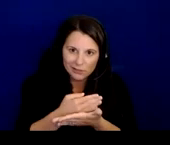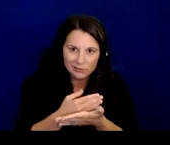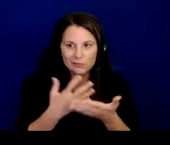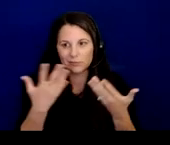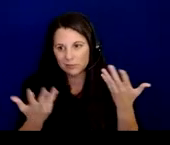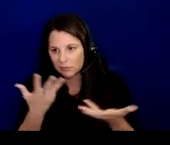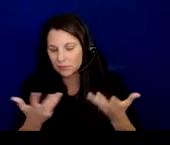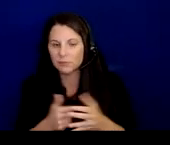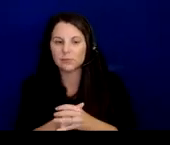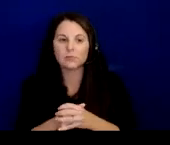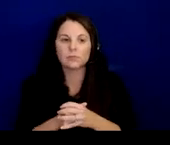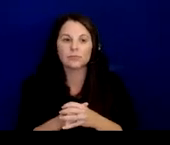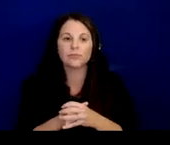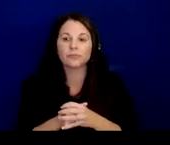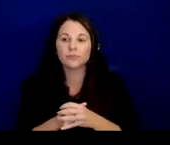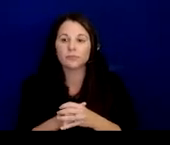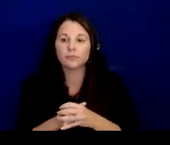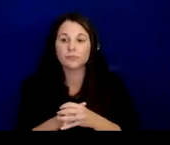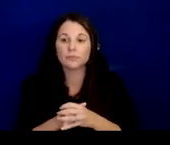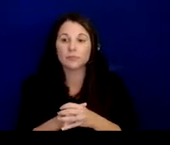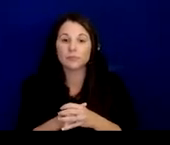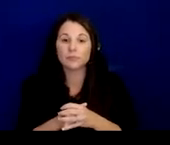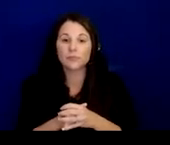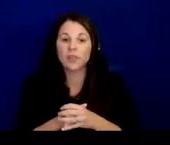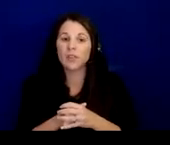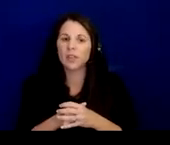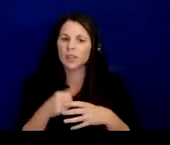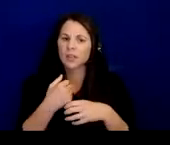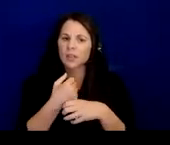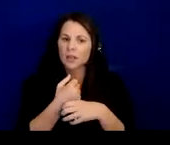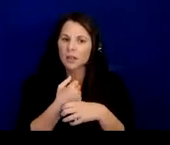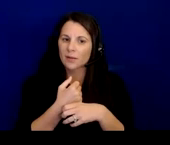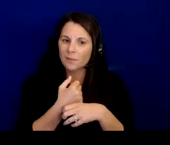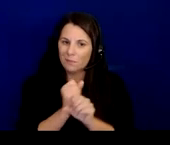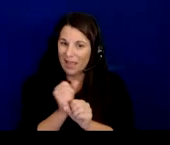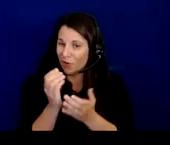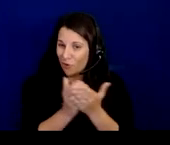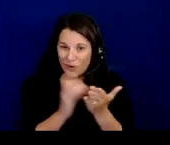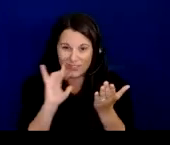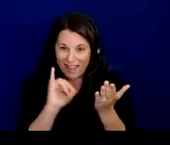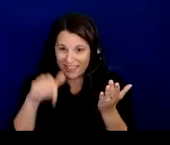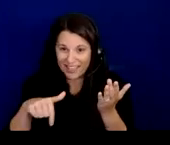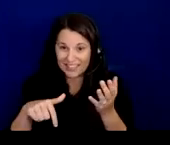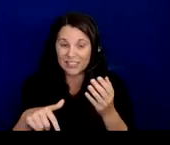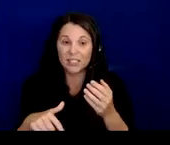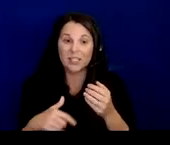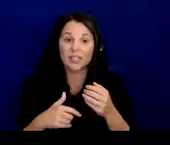and then creating a course like this, removing courses, adding courses. The college doesn't, you know, I again, this is not my